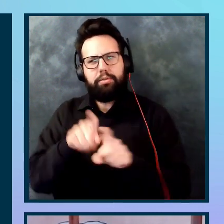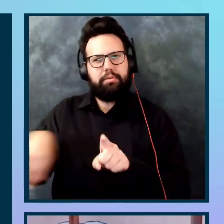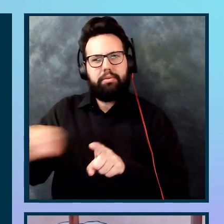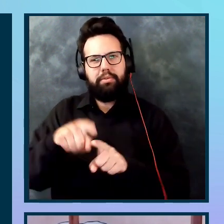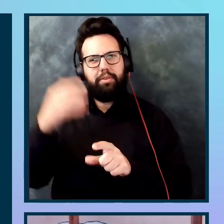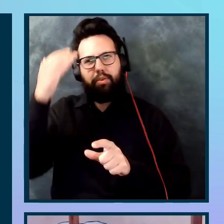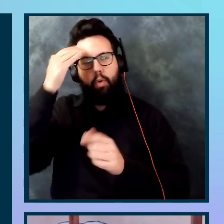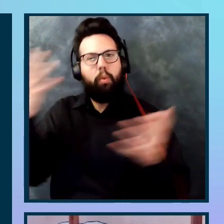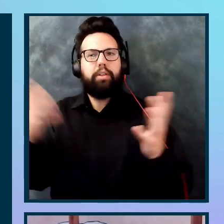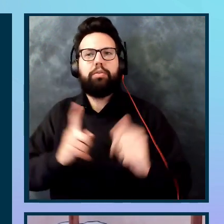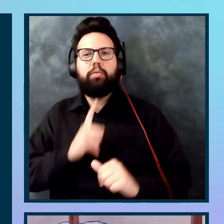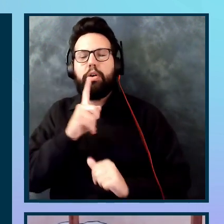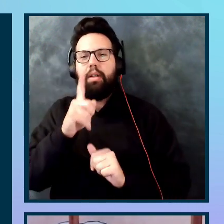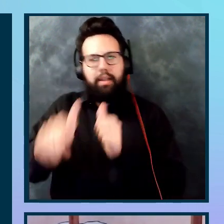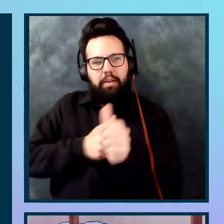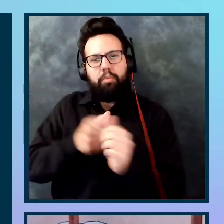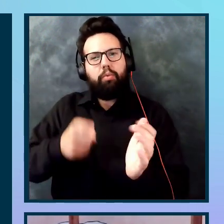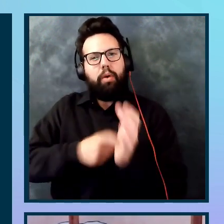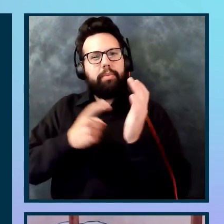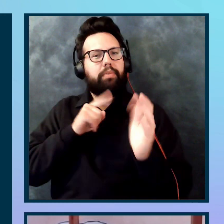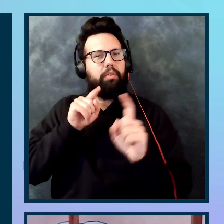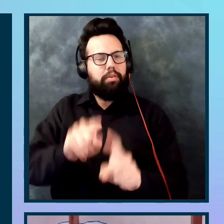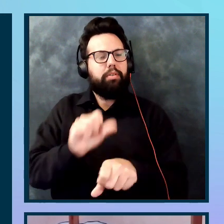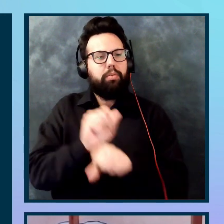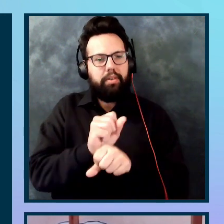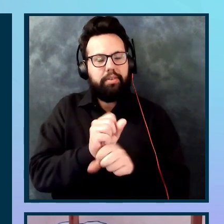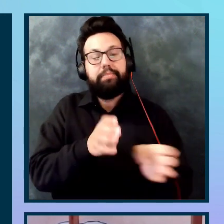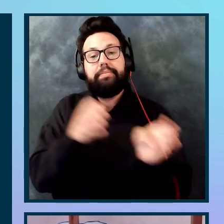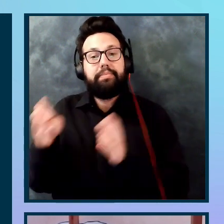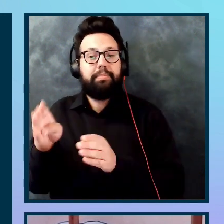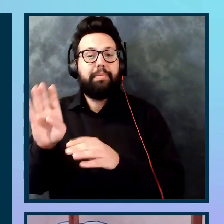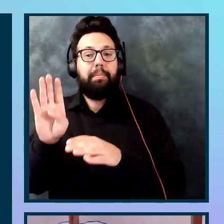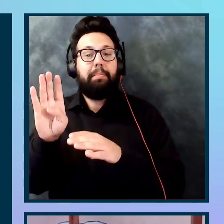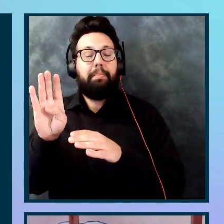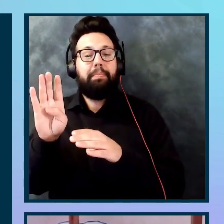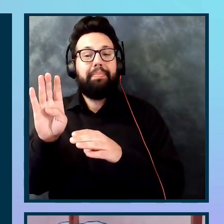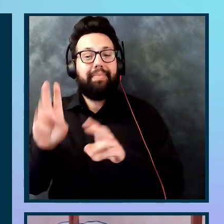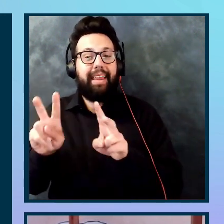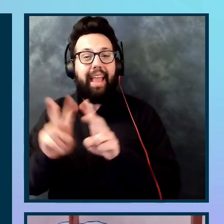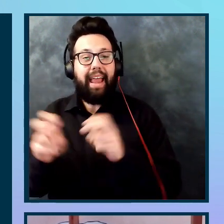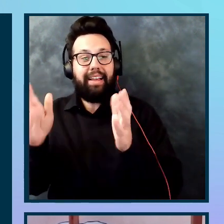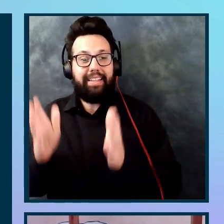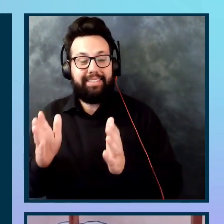The analyst uses these acceptance criteria and this behavior-driven development process